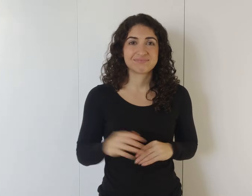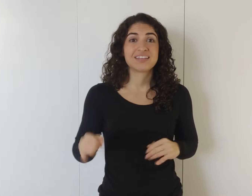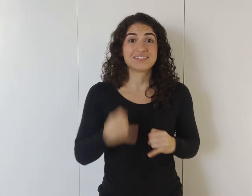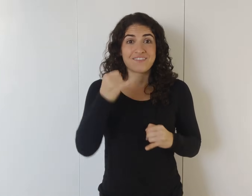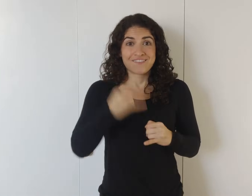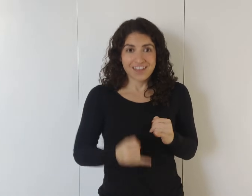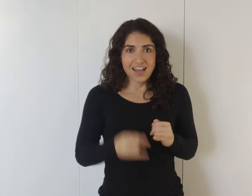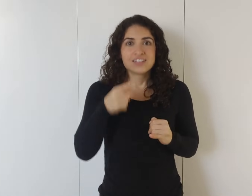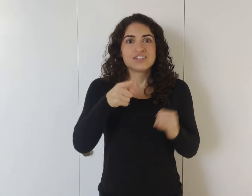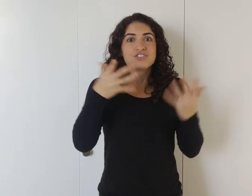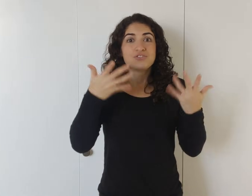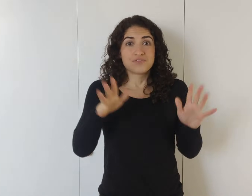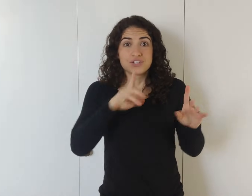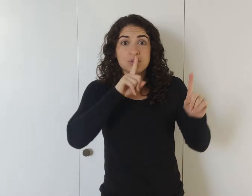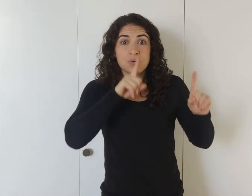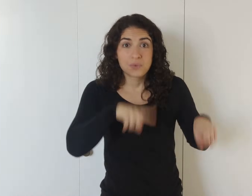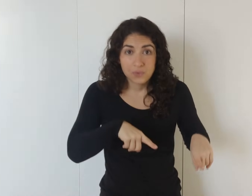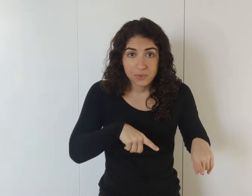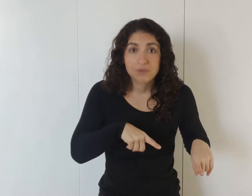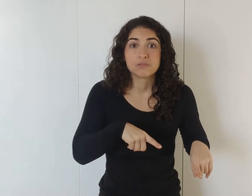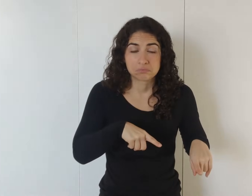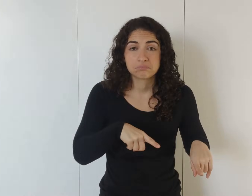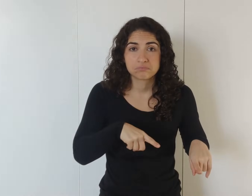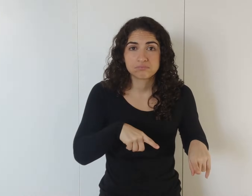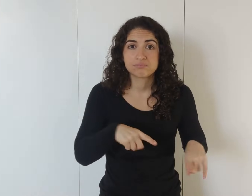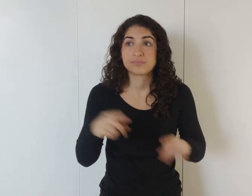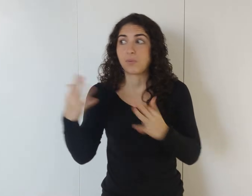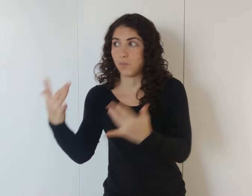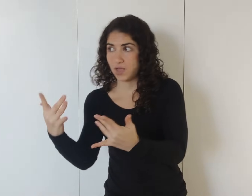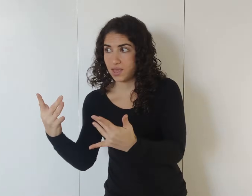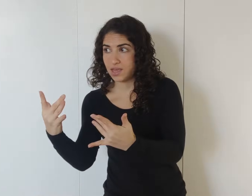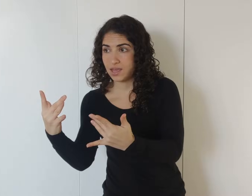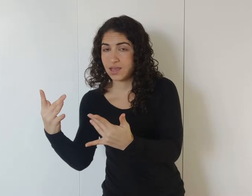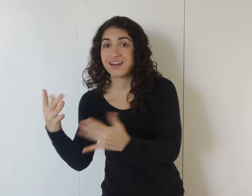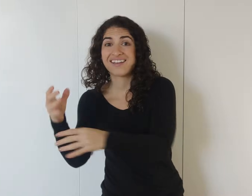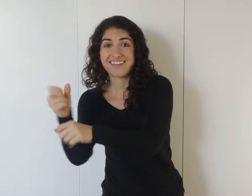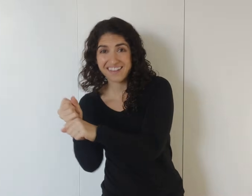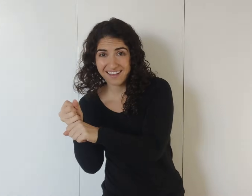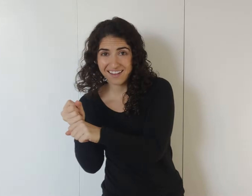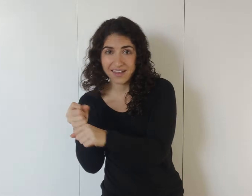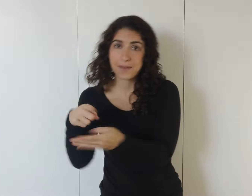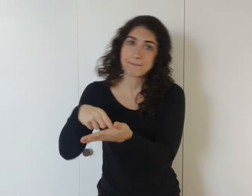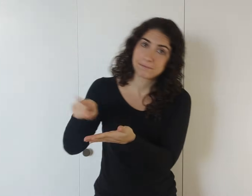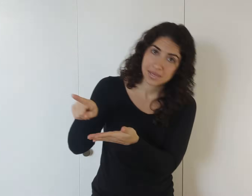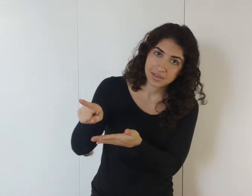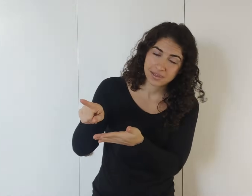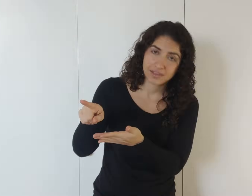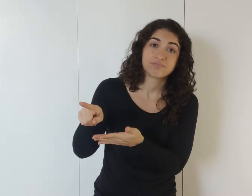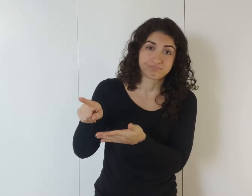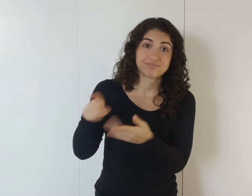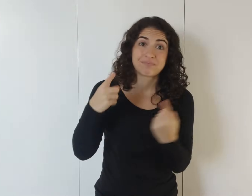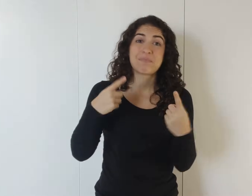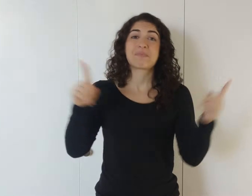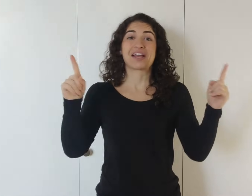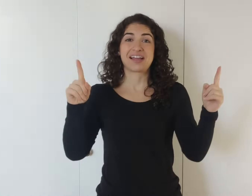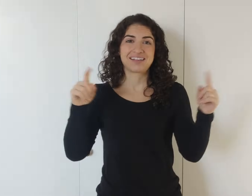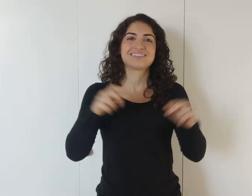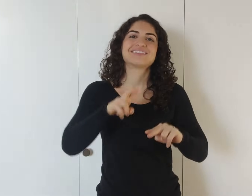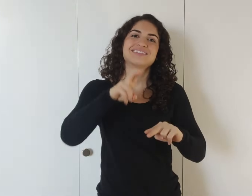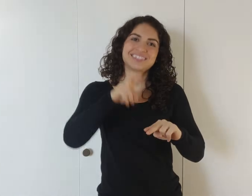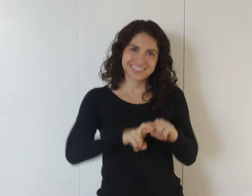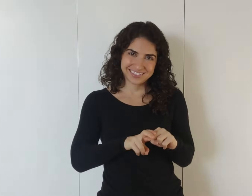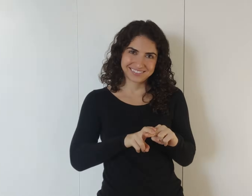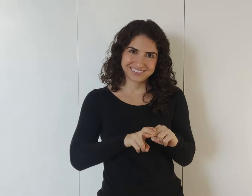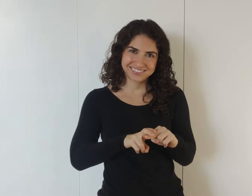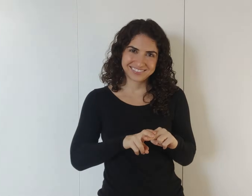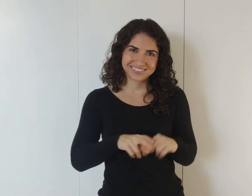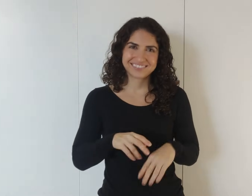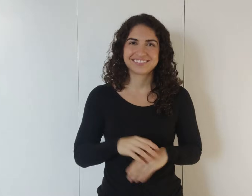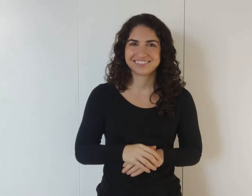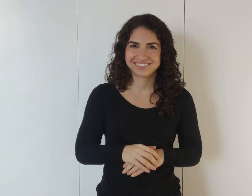And then finally, so after you've ordered, waited, got, paid, finally you sit!